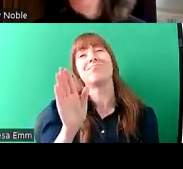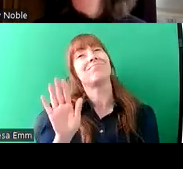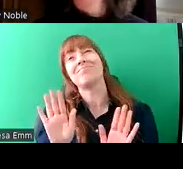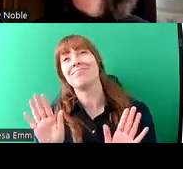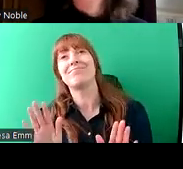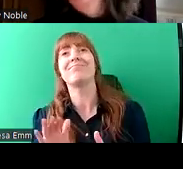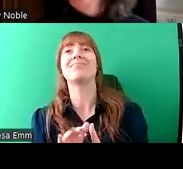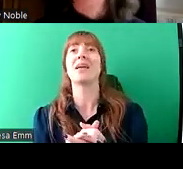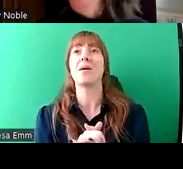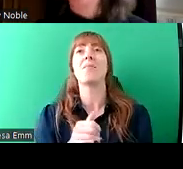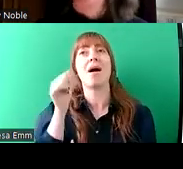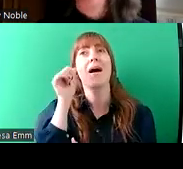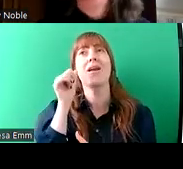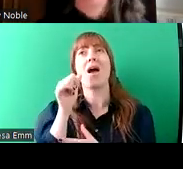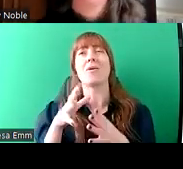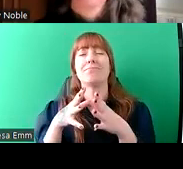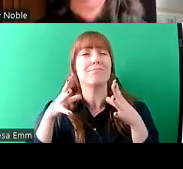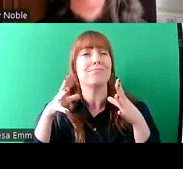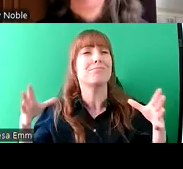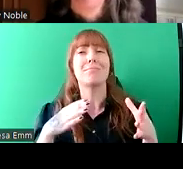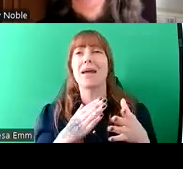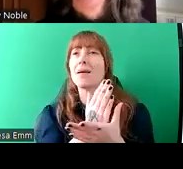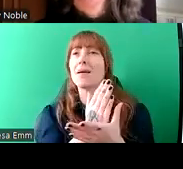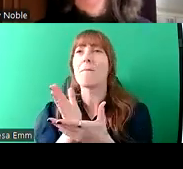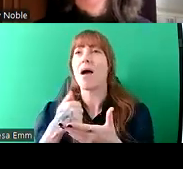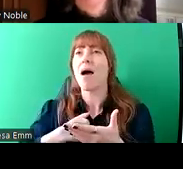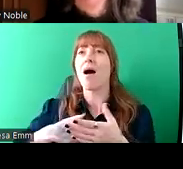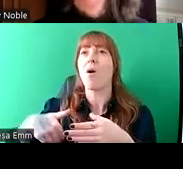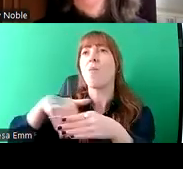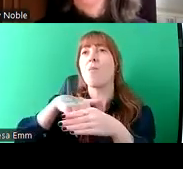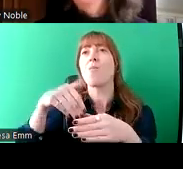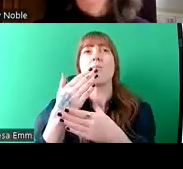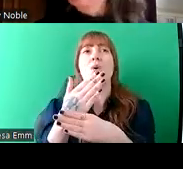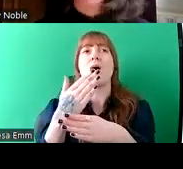a really big part of our work today. Some of the works are on display. Some of them go out on loan